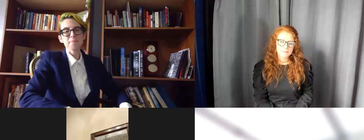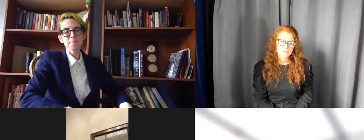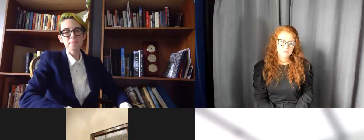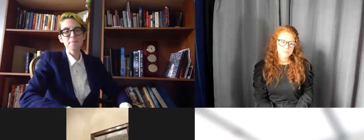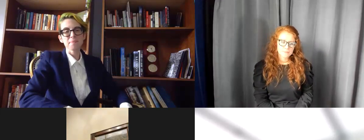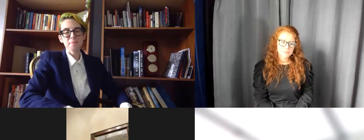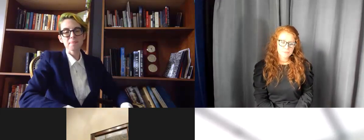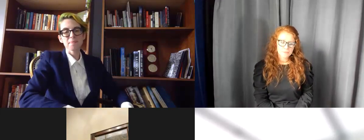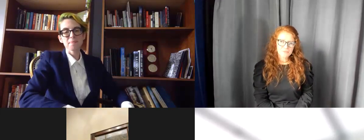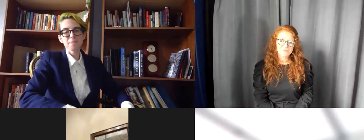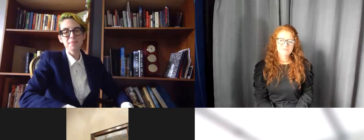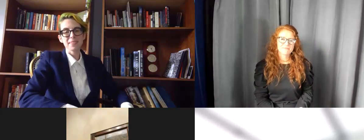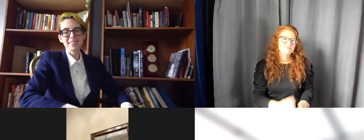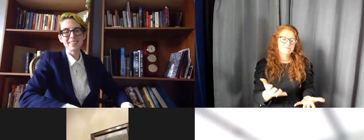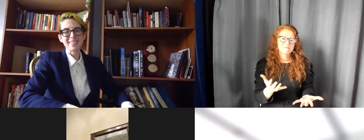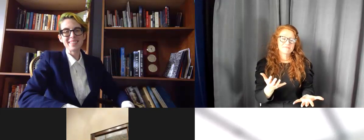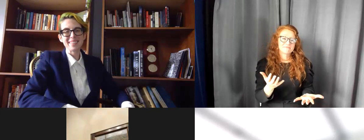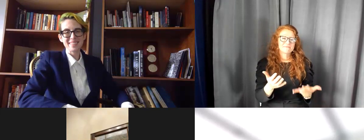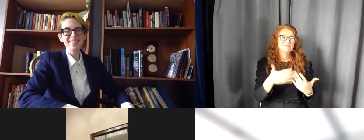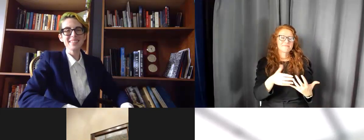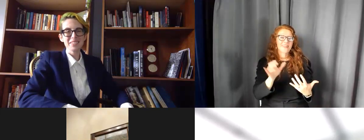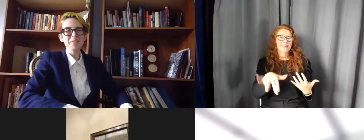Jordan Radford: and that that's my my got on it.